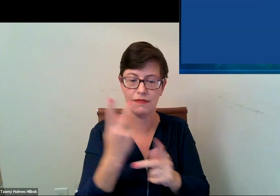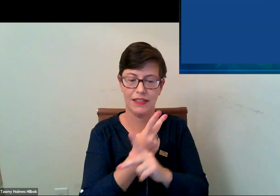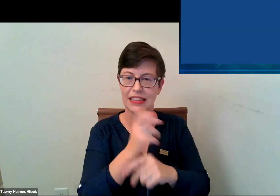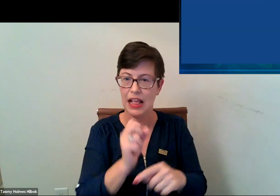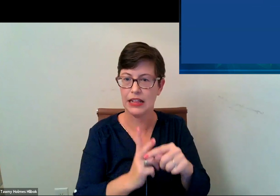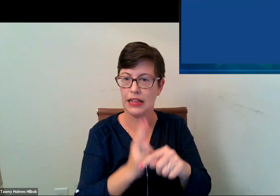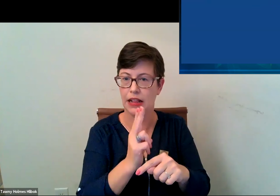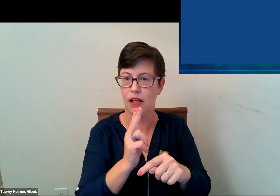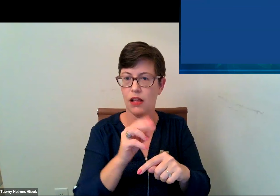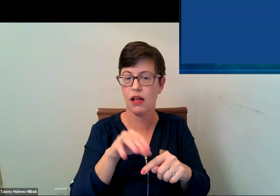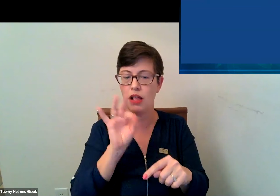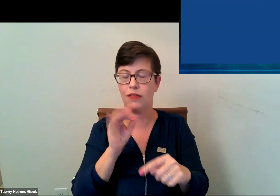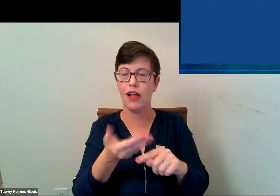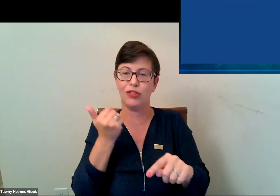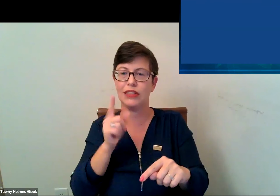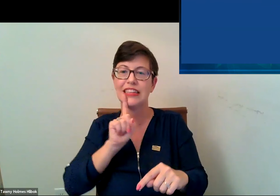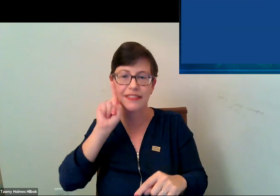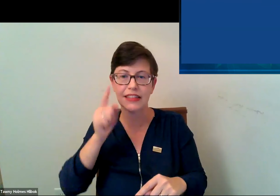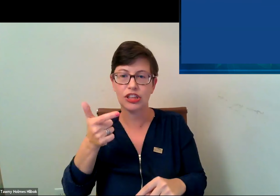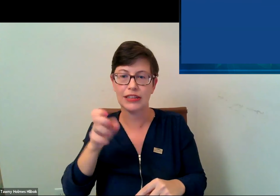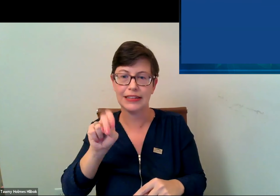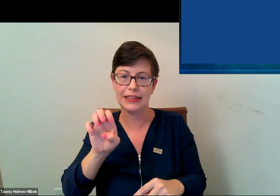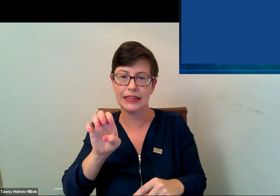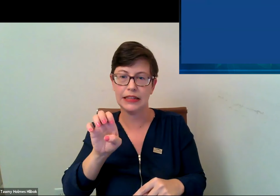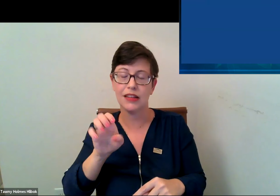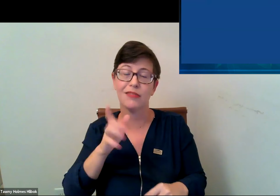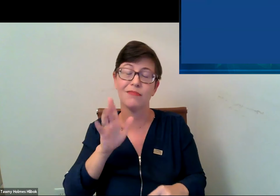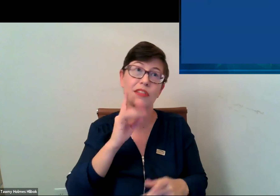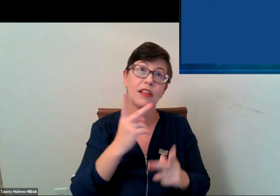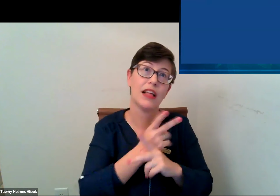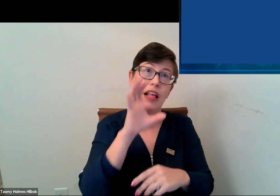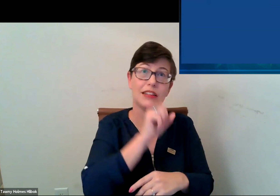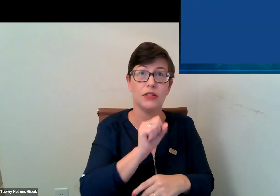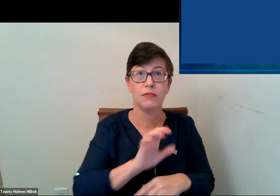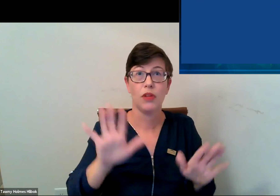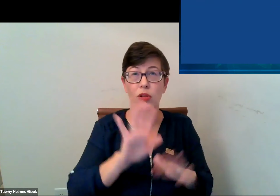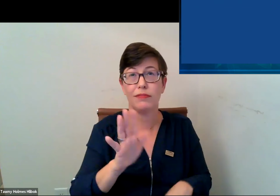And the scientific process of deciding how to edit the genes specifically about possibly